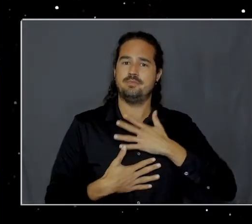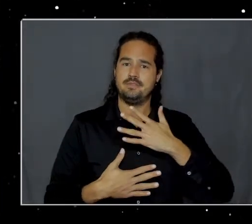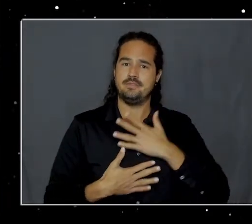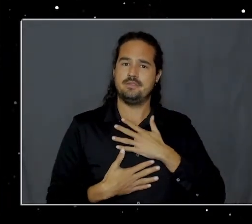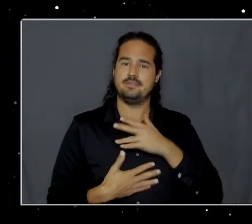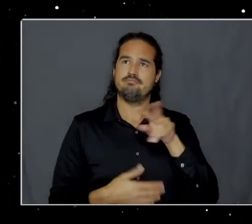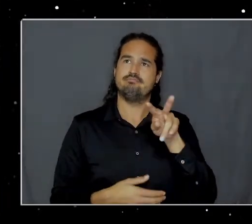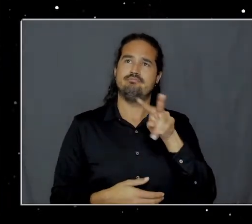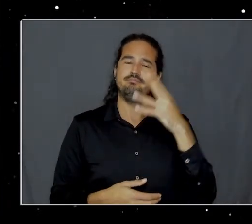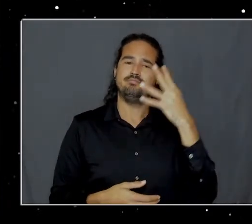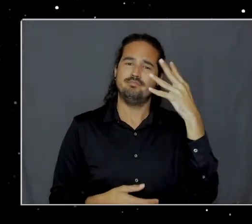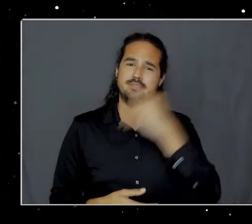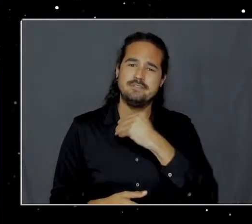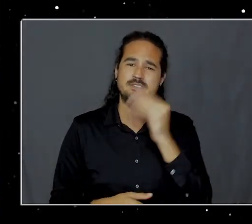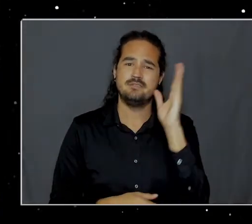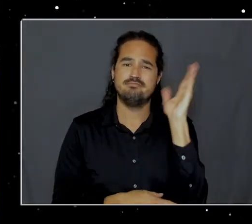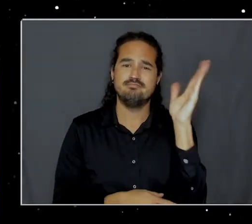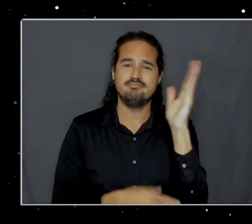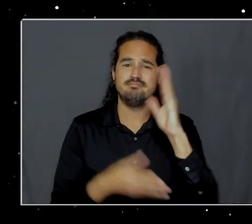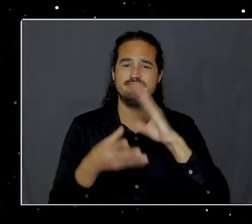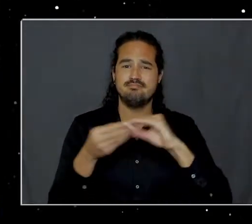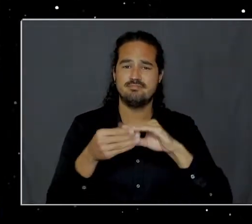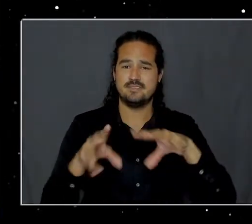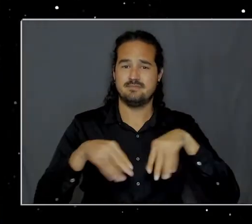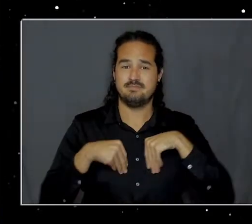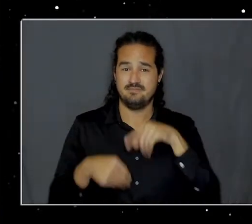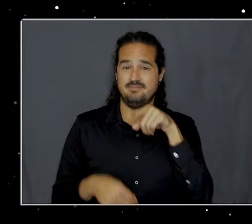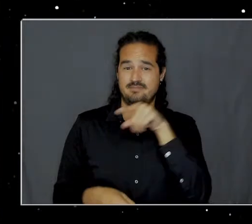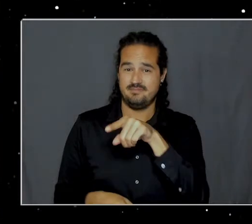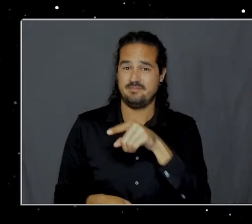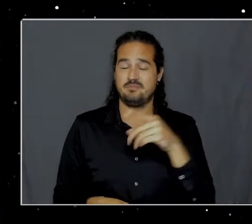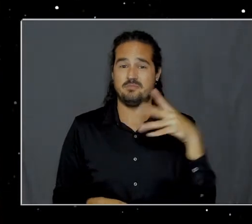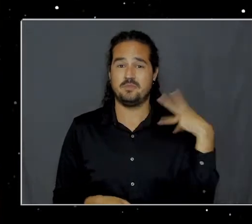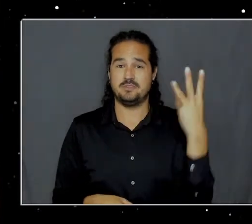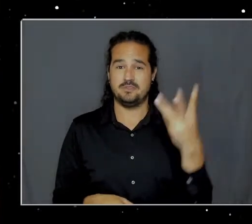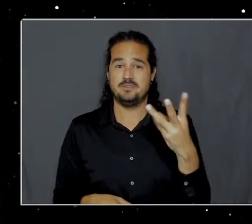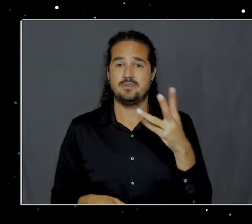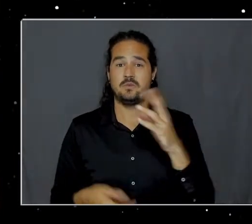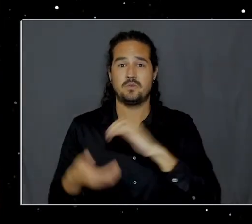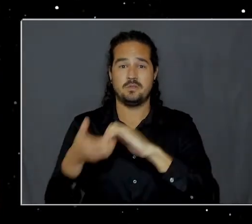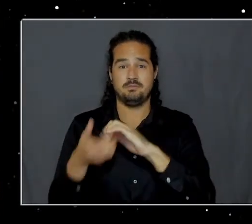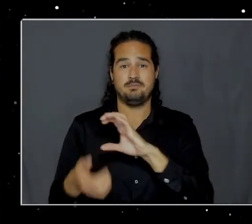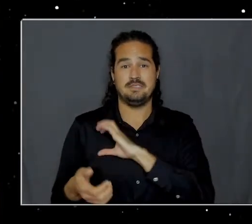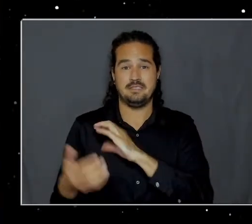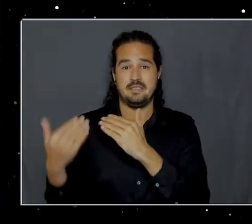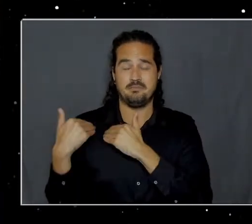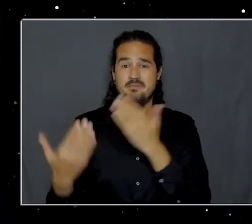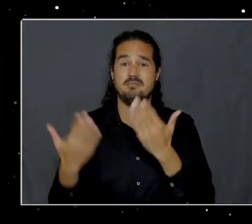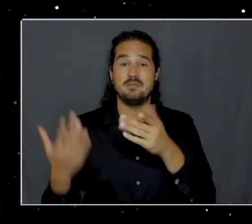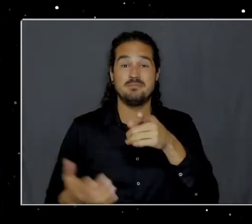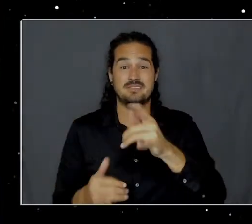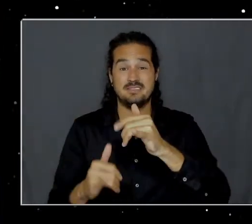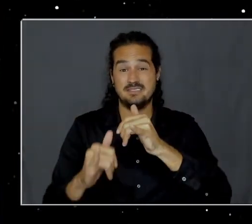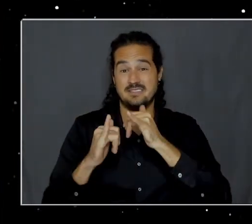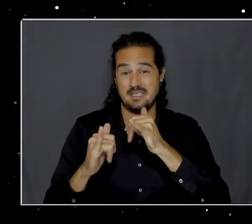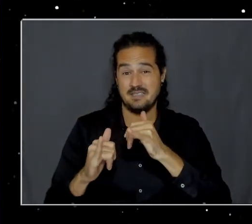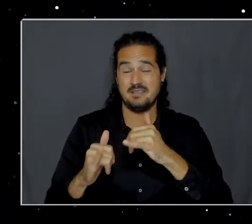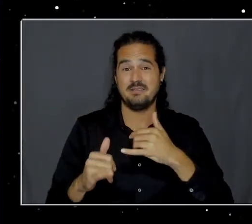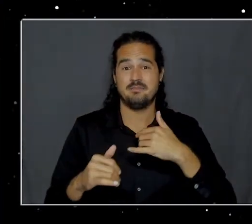FROM THE WASHINGTON COALITION FOR POLICE ACCOUNTABILITY. AND IF YOU, LIKE US, GOT